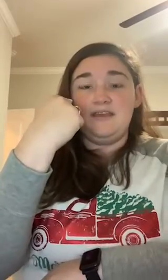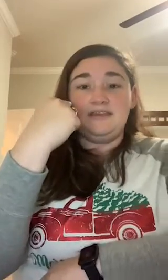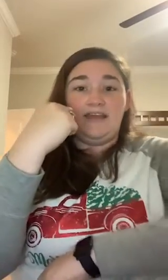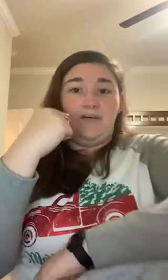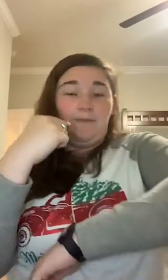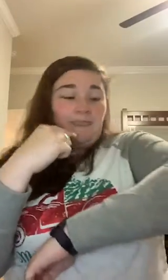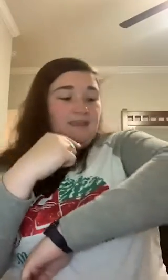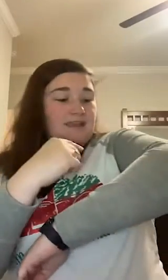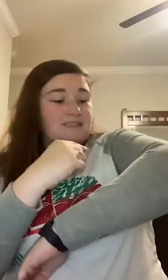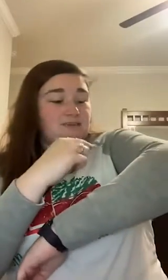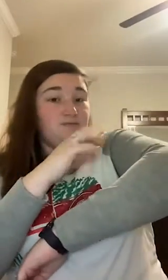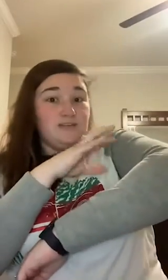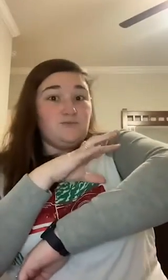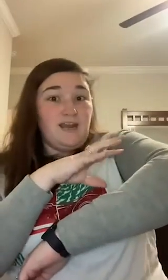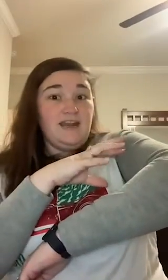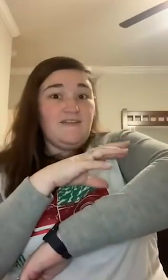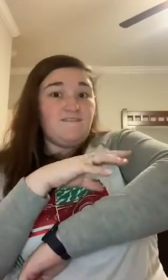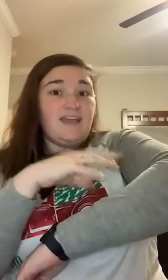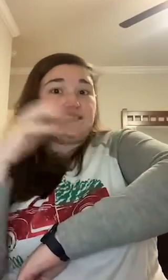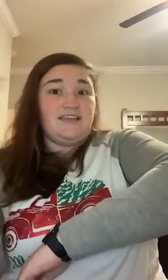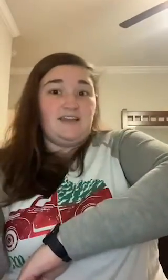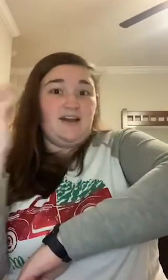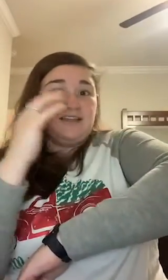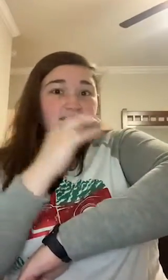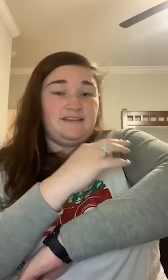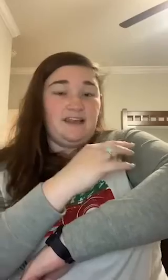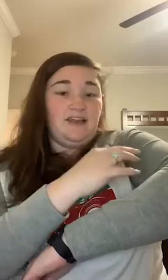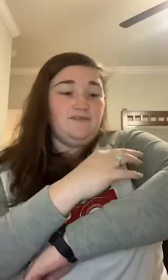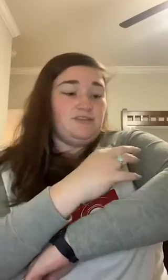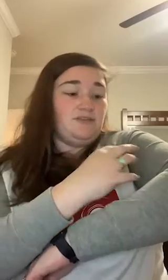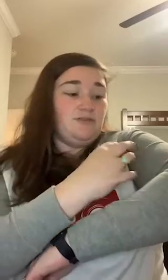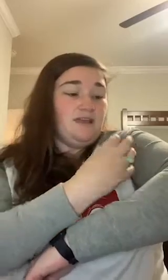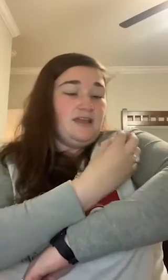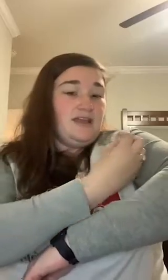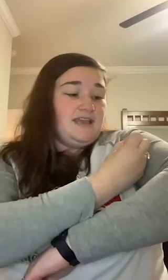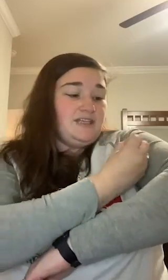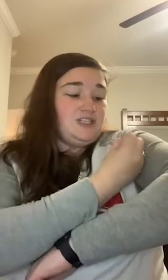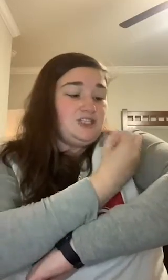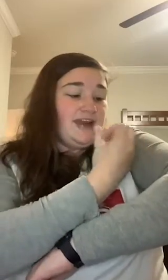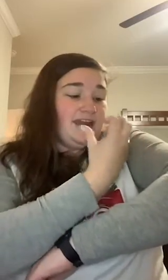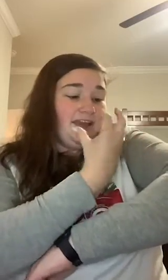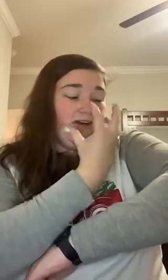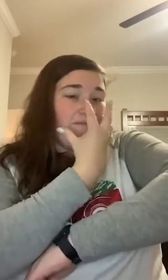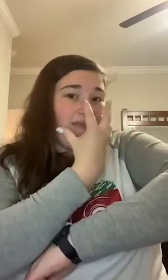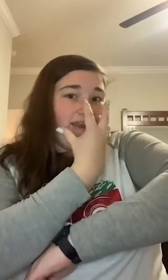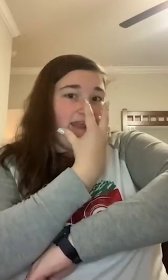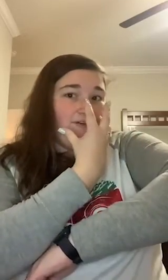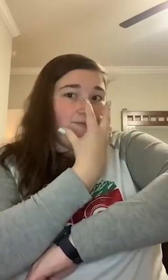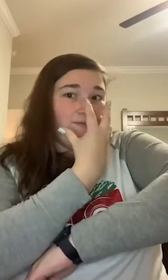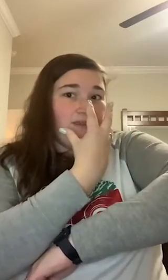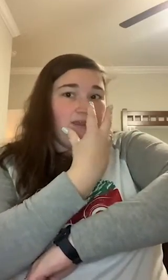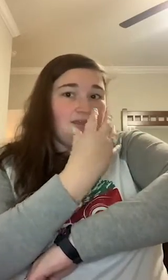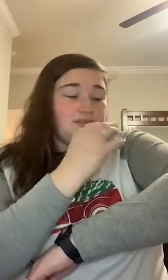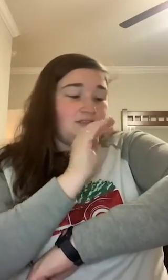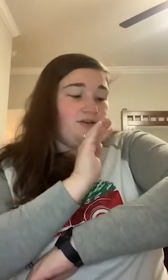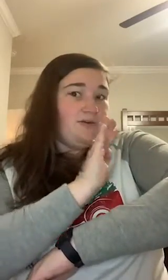now His... His radiant face that God has sent that love to is shining on me now so